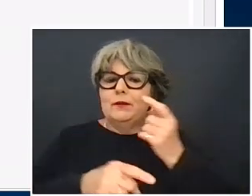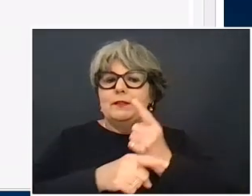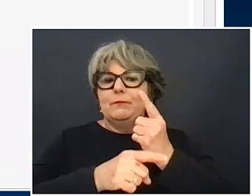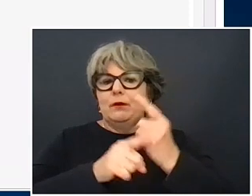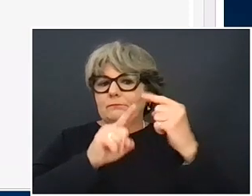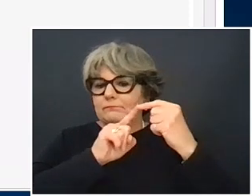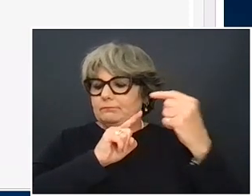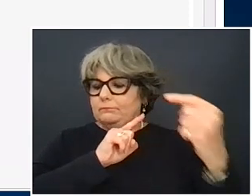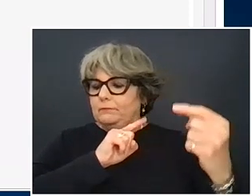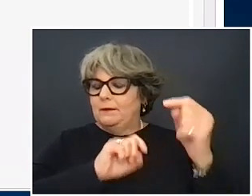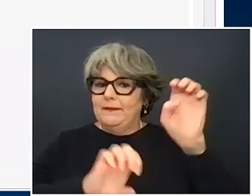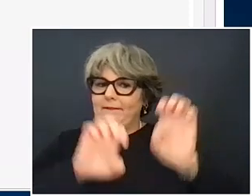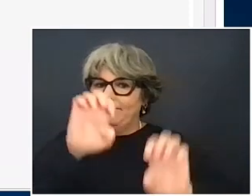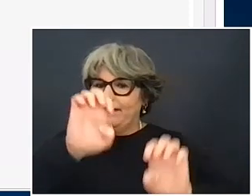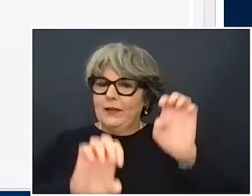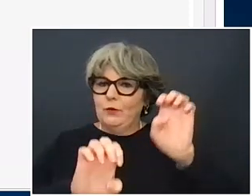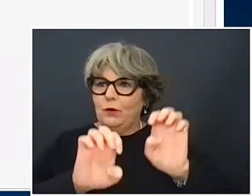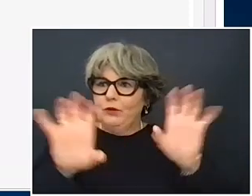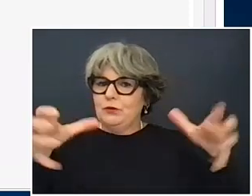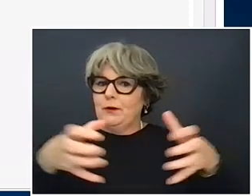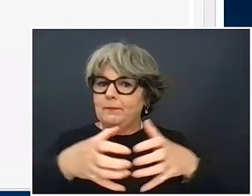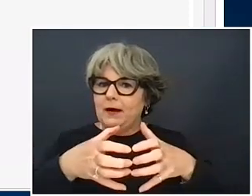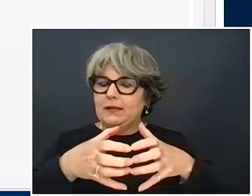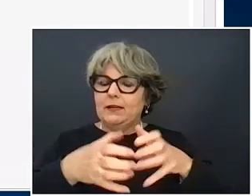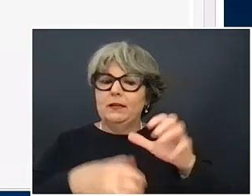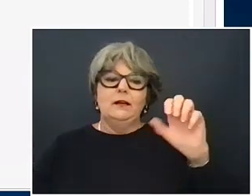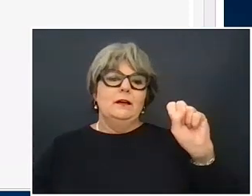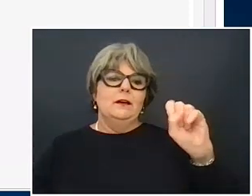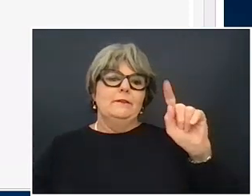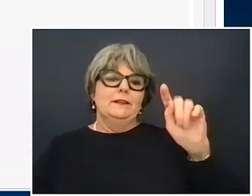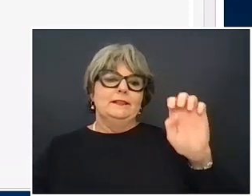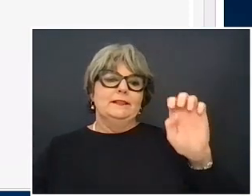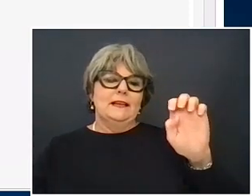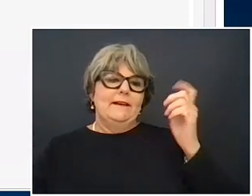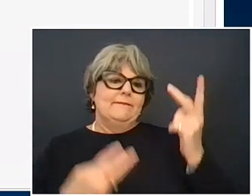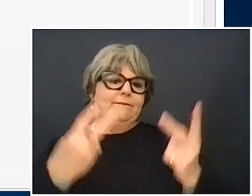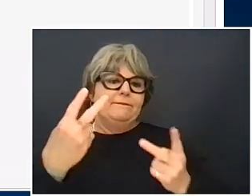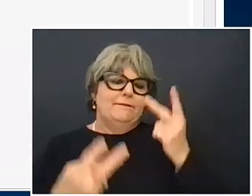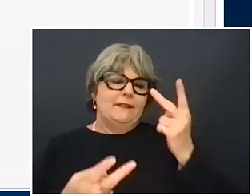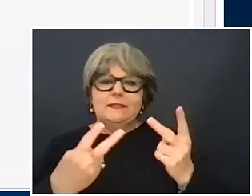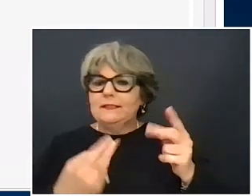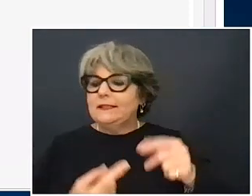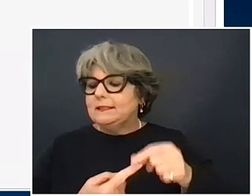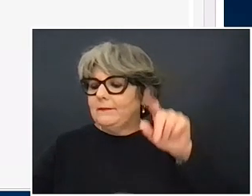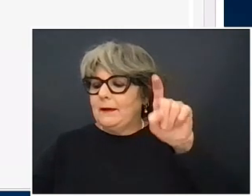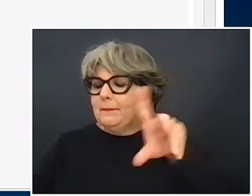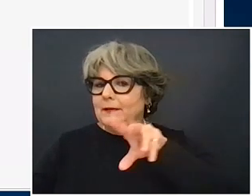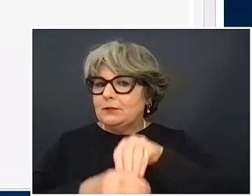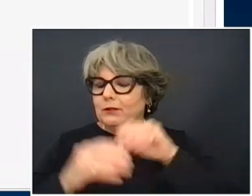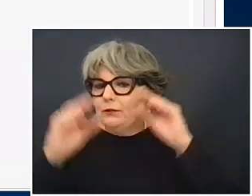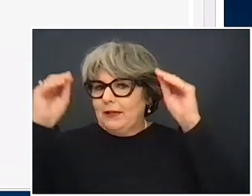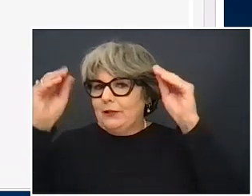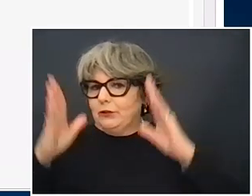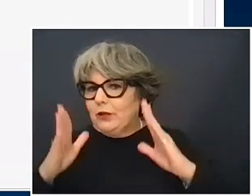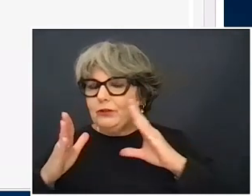body for these site visits, except that the evaluation body must include educators and, if appropriate, practitioners.